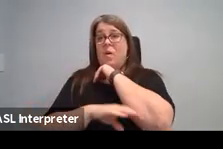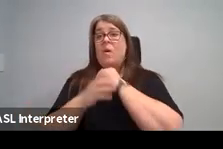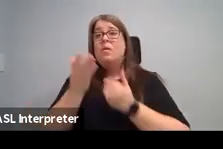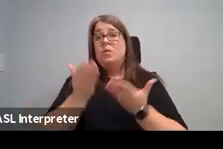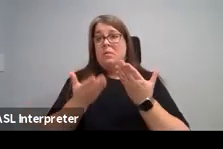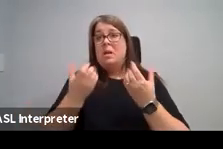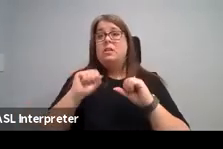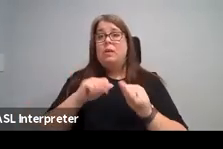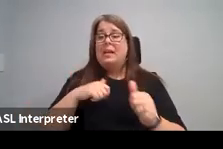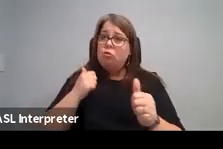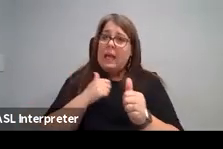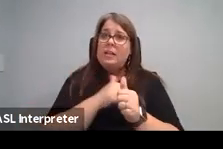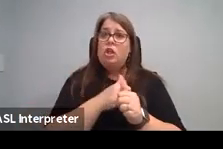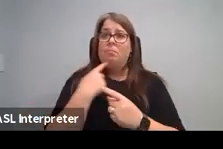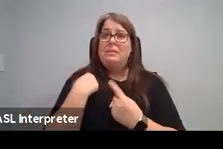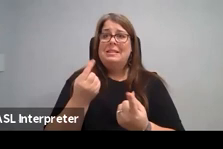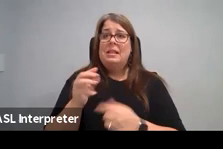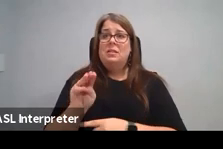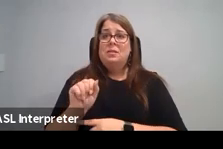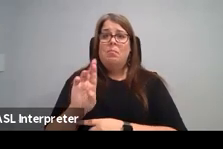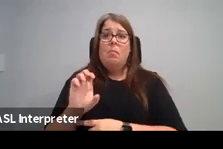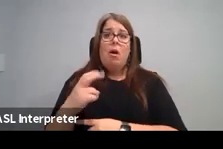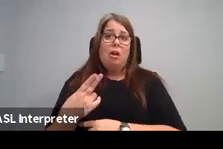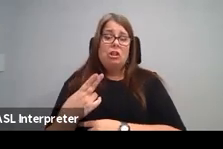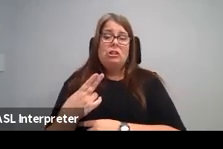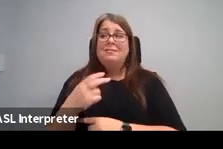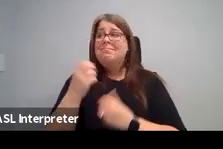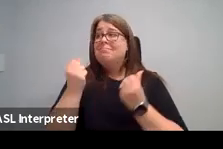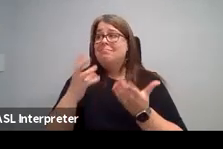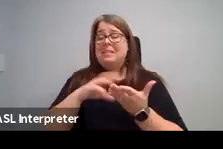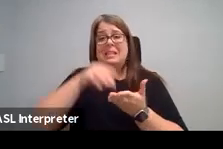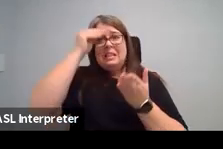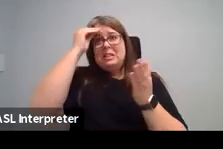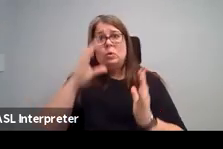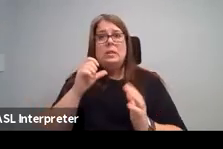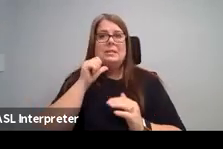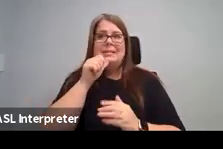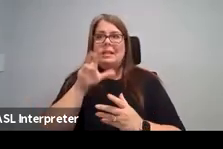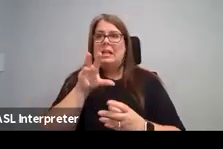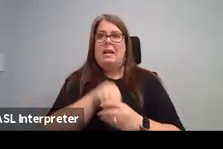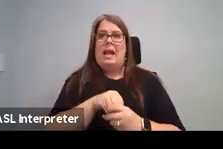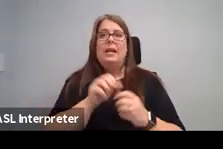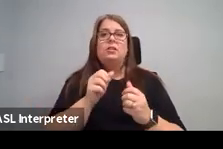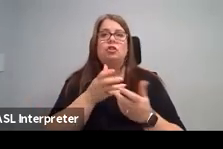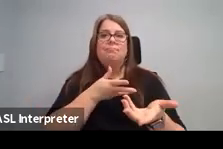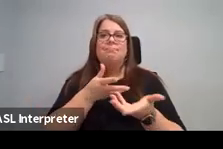Jewyl Alderson Clarke, SDCOE: Because of no hold harmless many students are not engaged in learning. So we want to be thoughtful about what students would normally come to us knowing